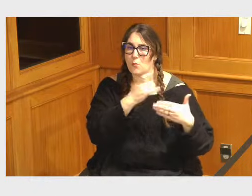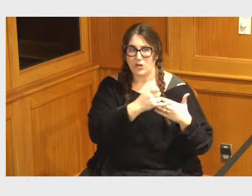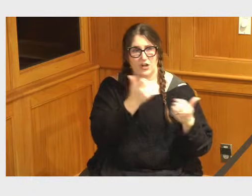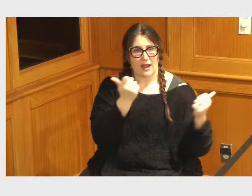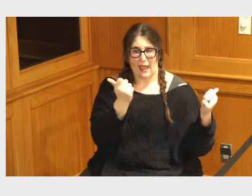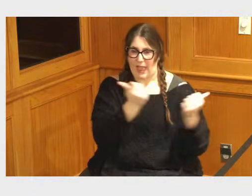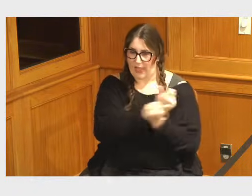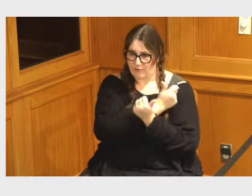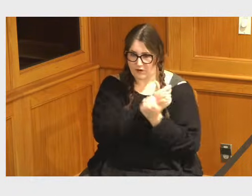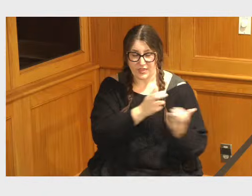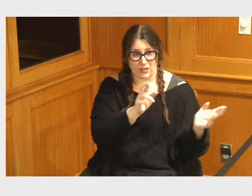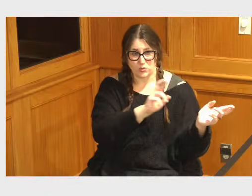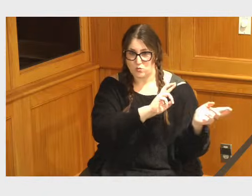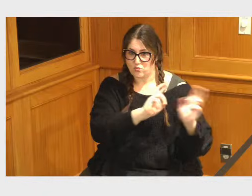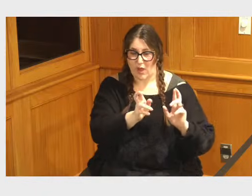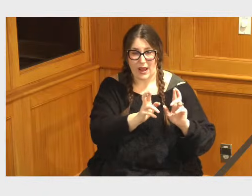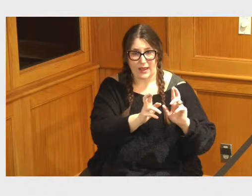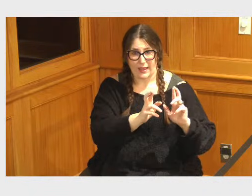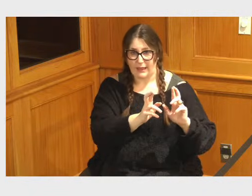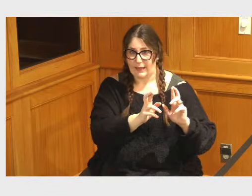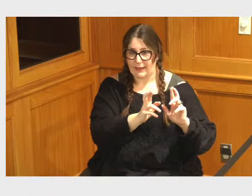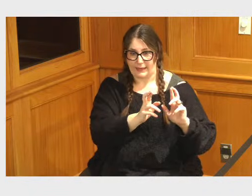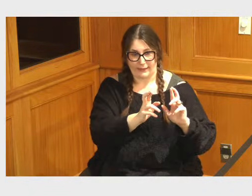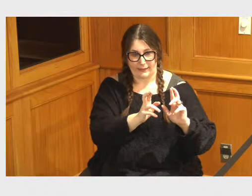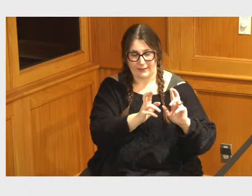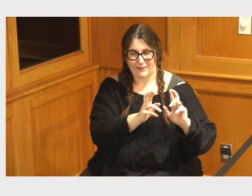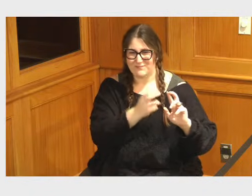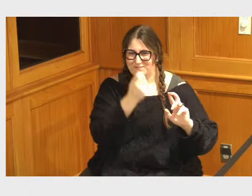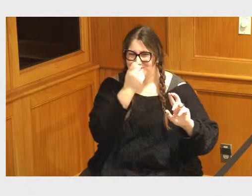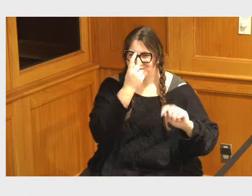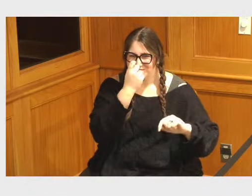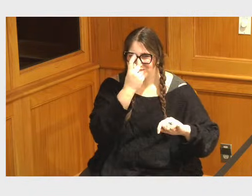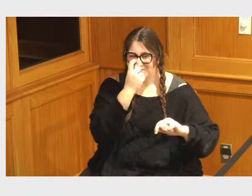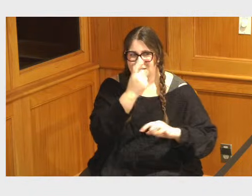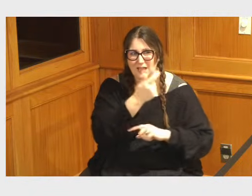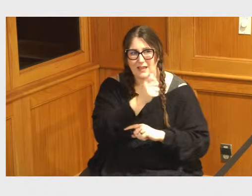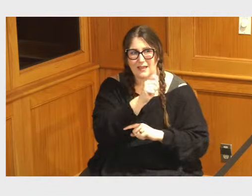was completely ready to go in other every other way, but there was a gap of a certain number of